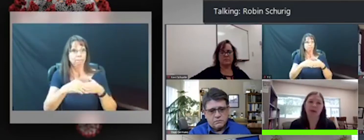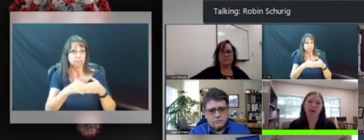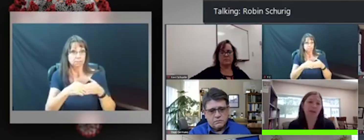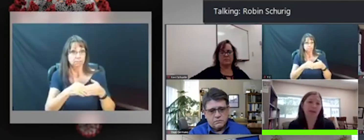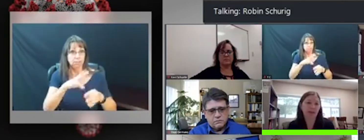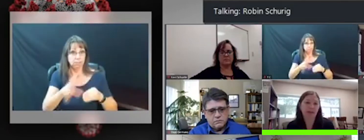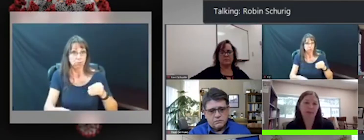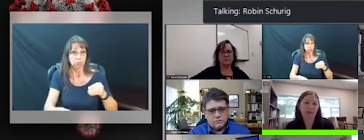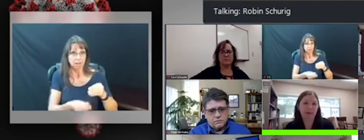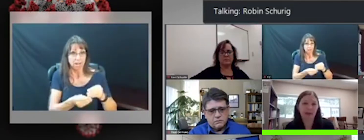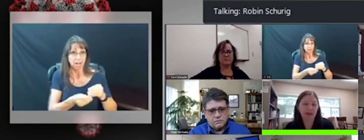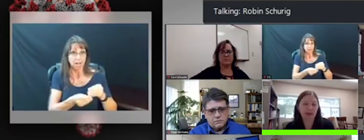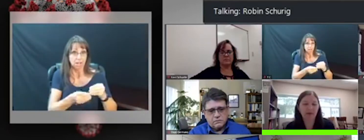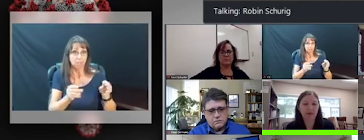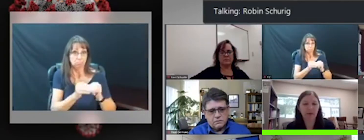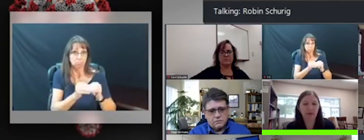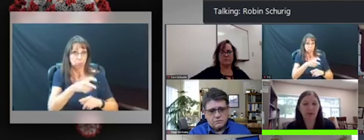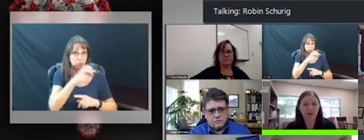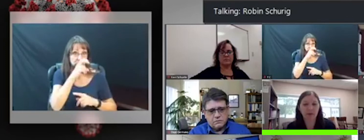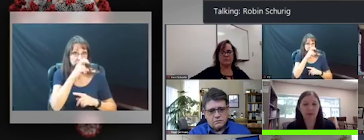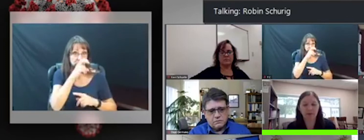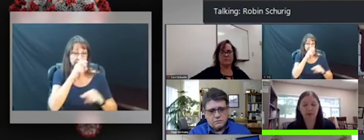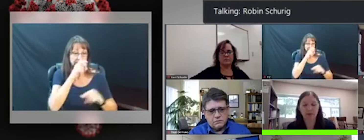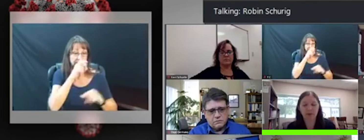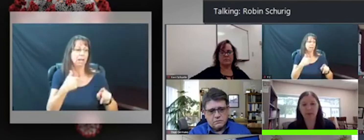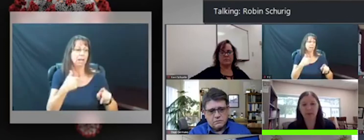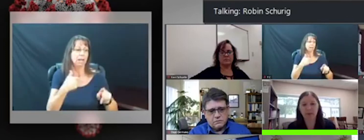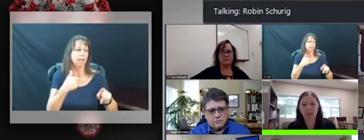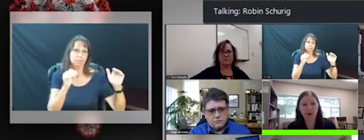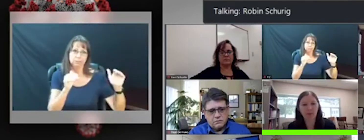I don't anticipate that being the case. We haven't put any further restrictions in place so far